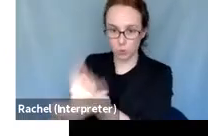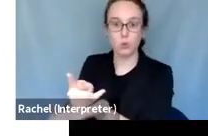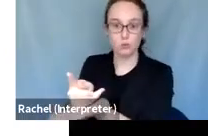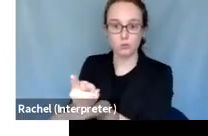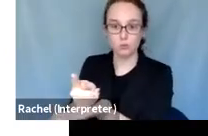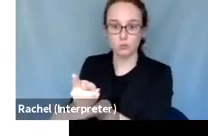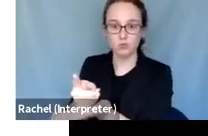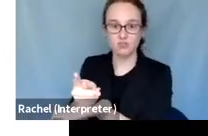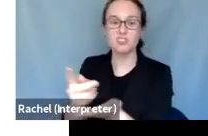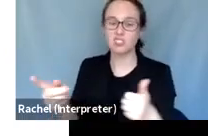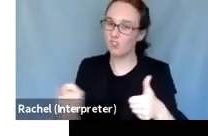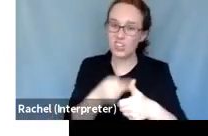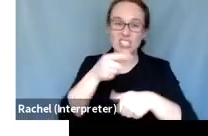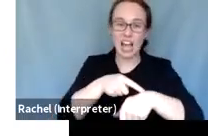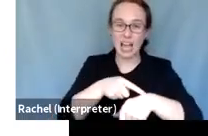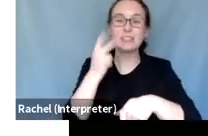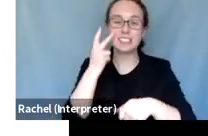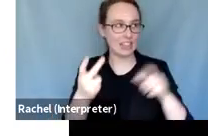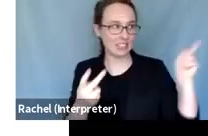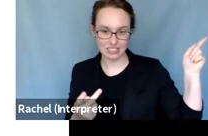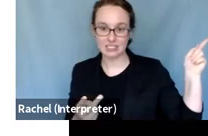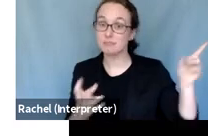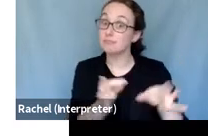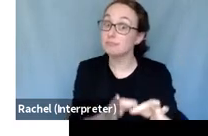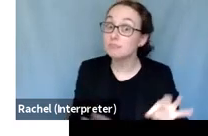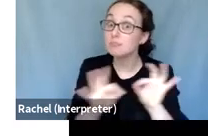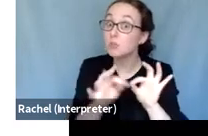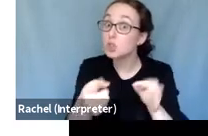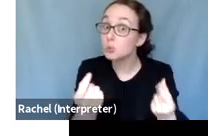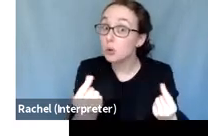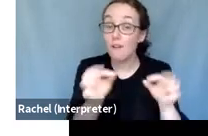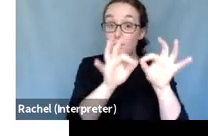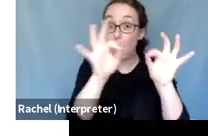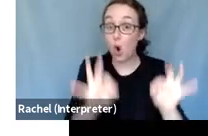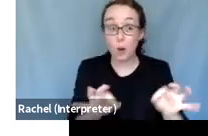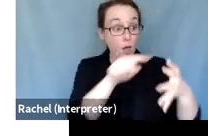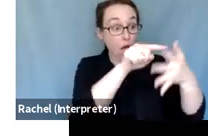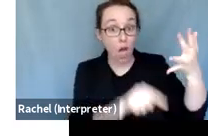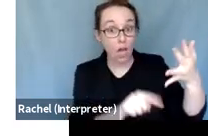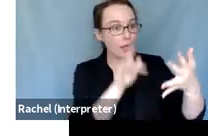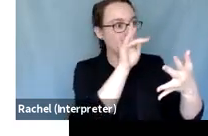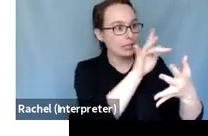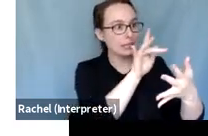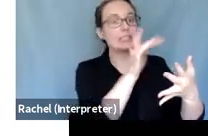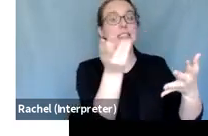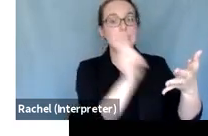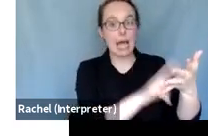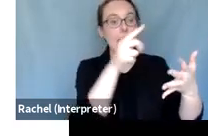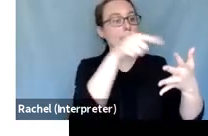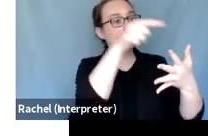Sage Talbot: Make sure you click on the forums to sign those. You'll scroll all the way to the bottom and you'll just type in your name